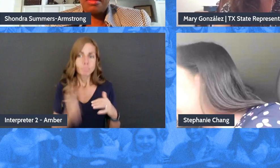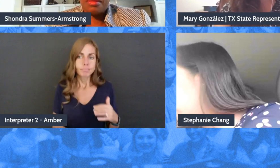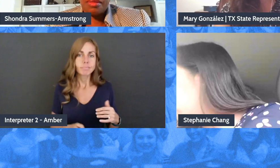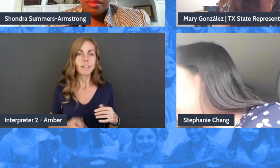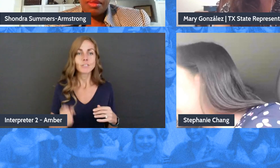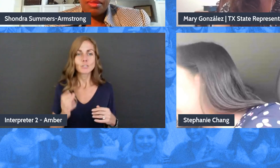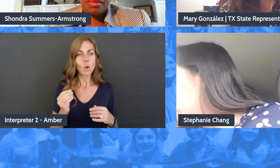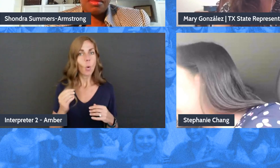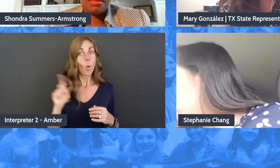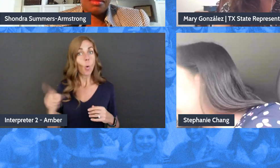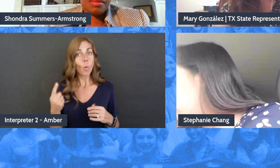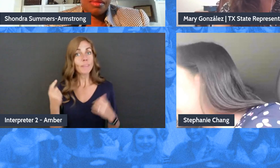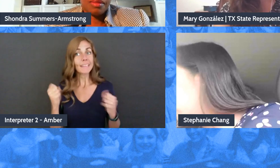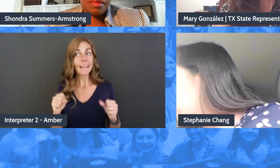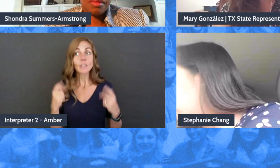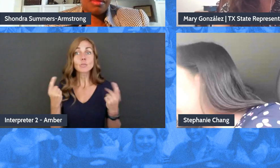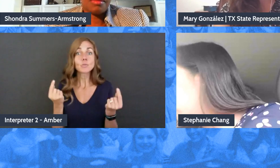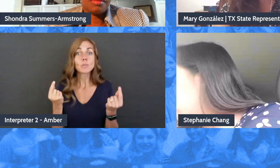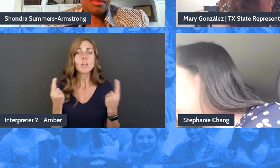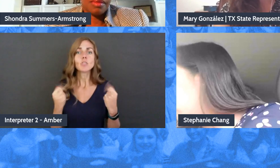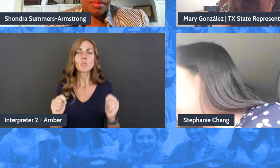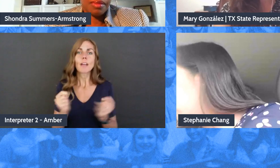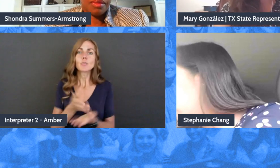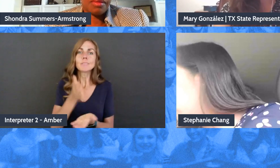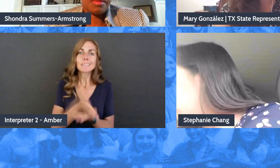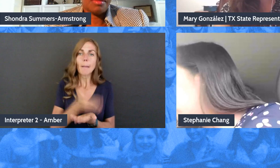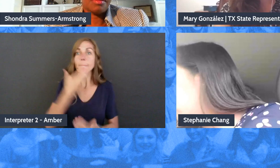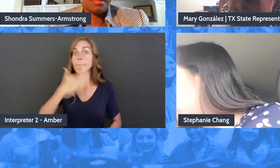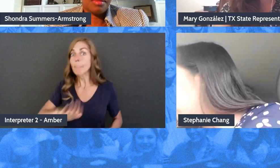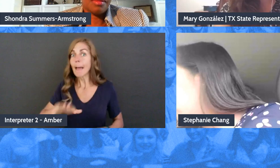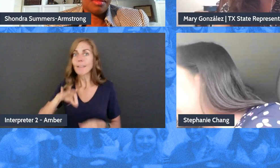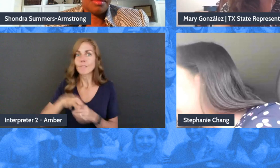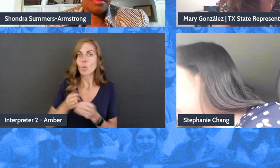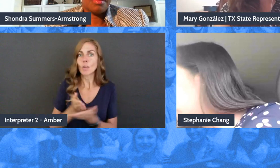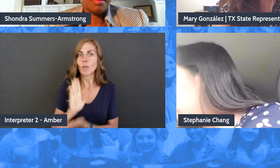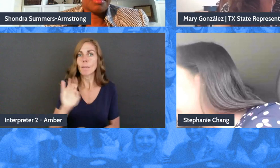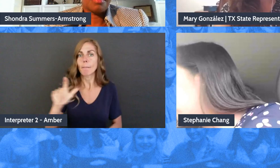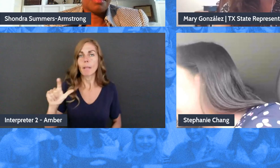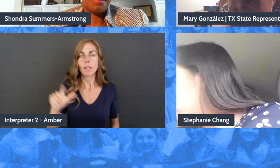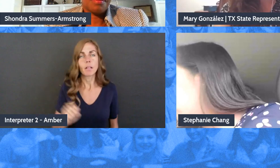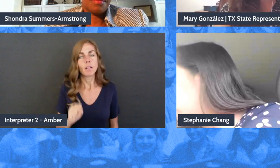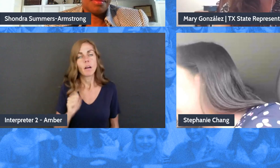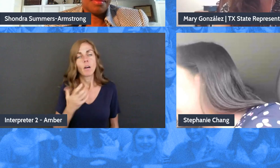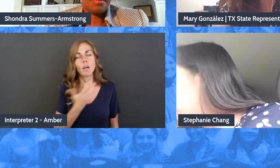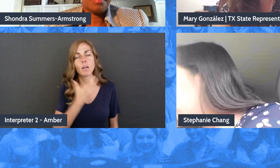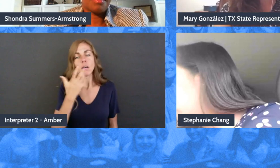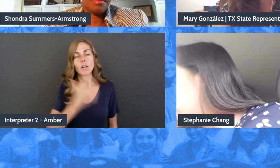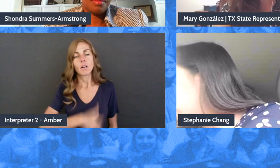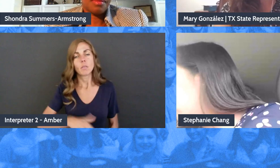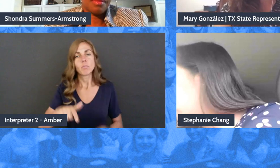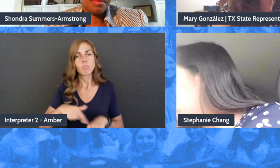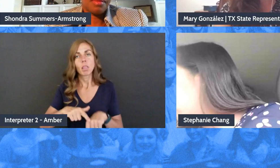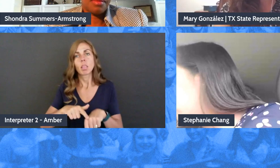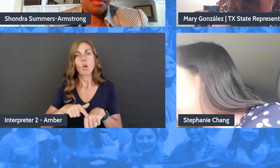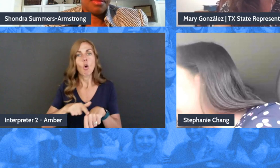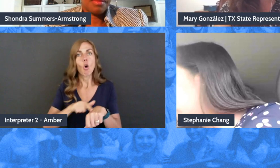the bad voting rights bills. This is a long running challenge.